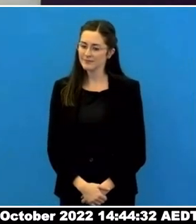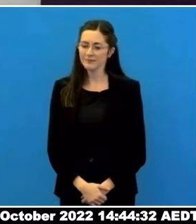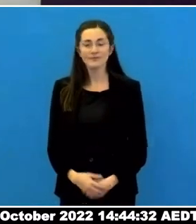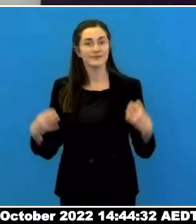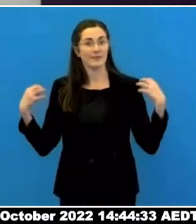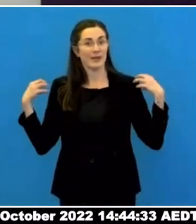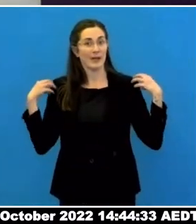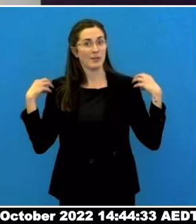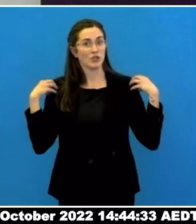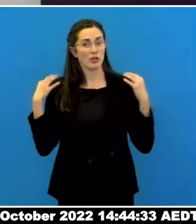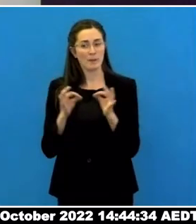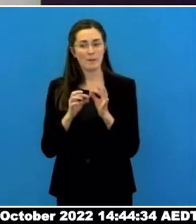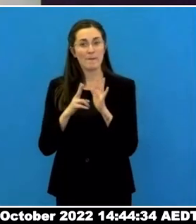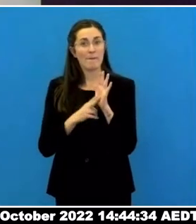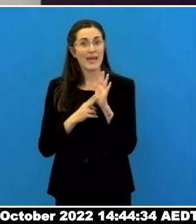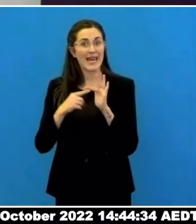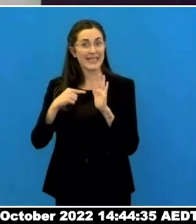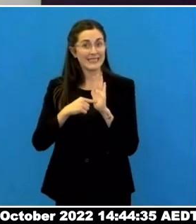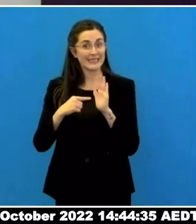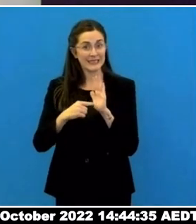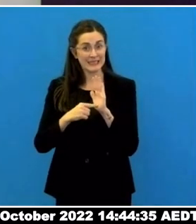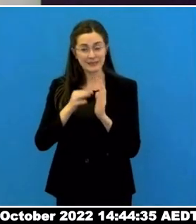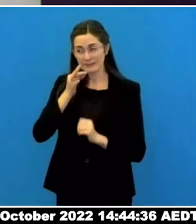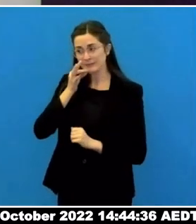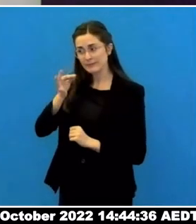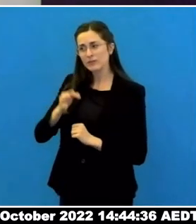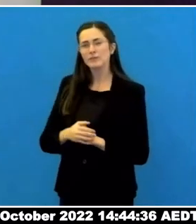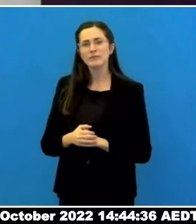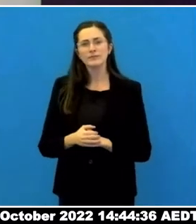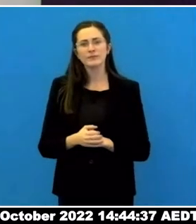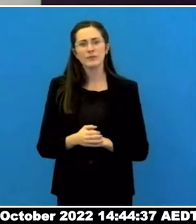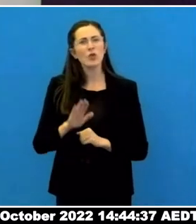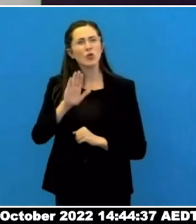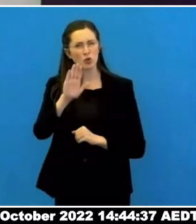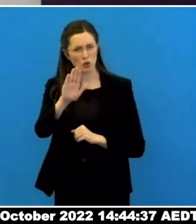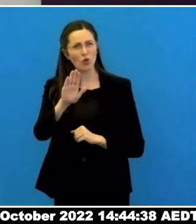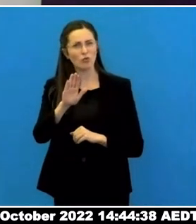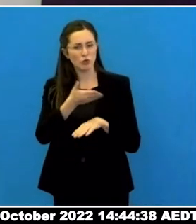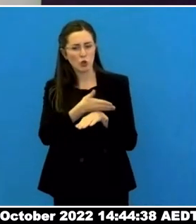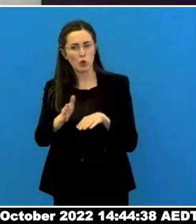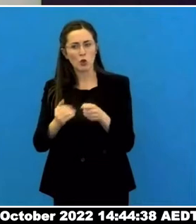The new support coordinator that you want,